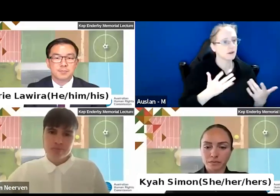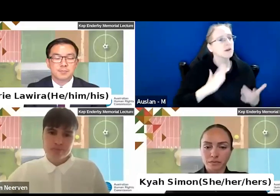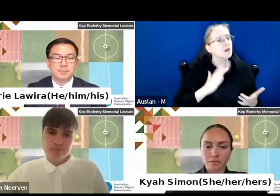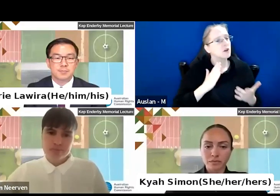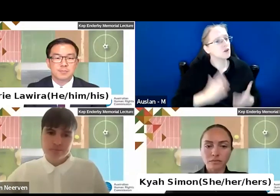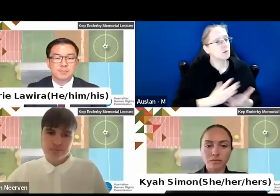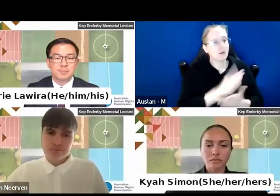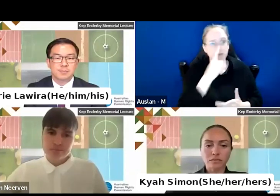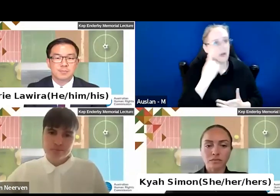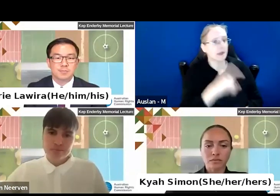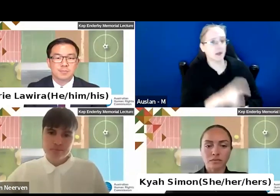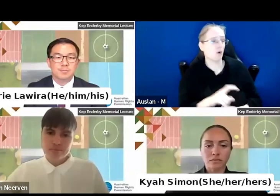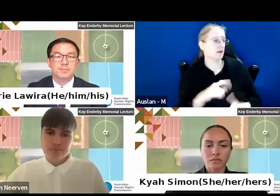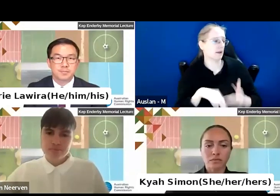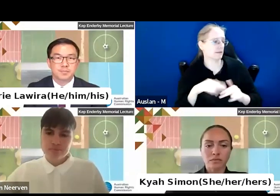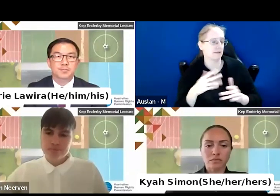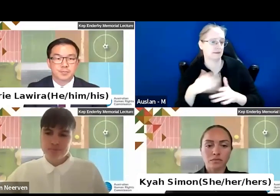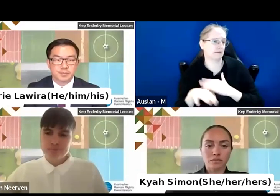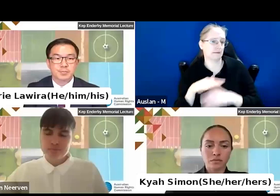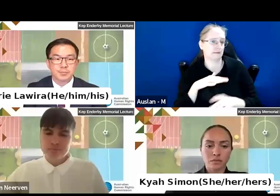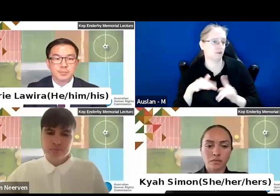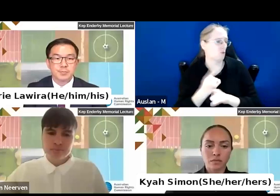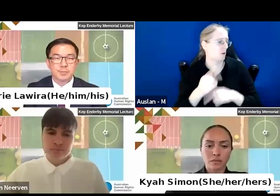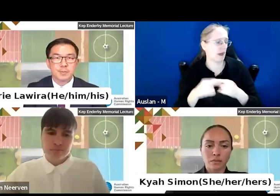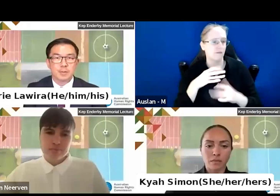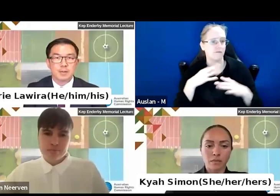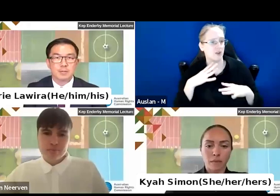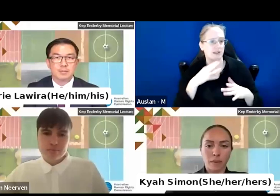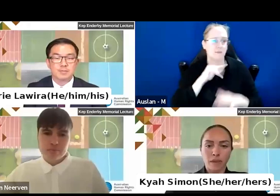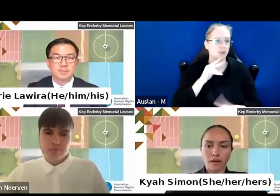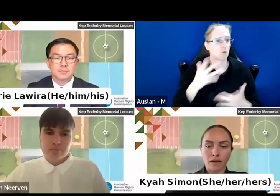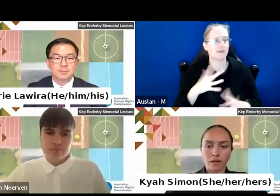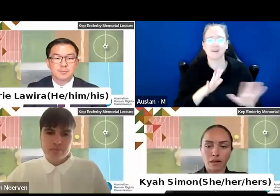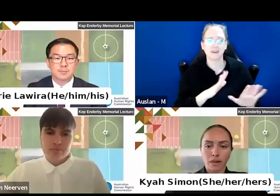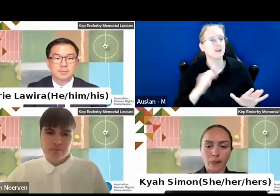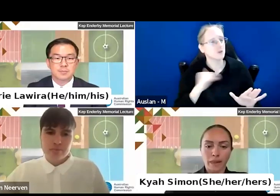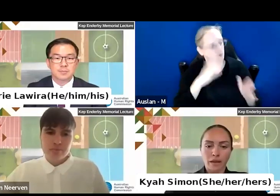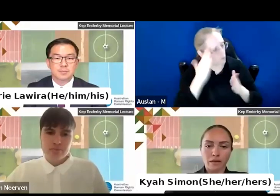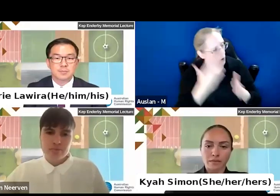leading to free speech on issues of sovereignty. Personally, I believe that sports diplomacy has a powerful role